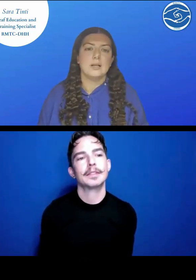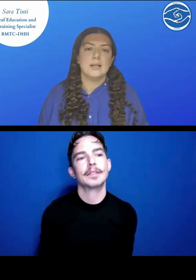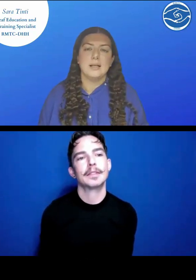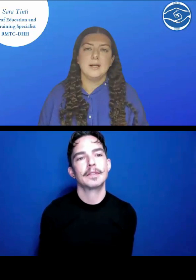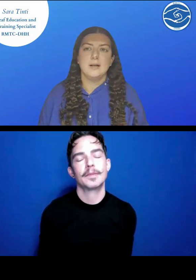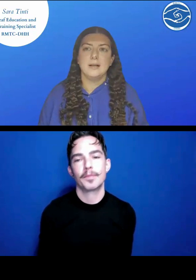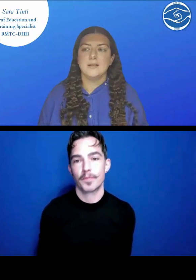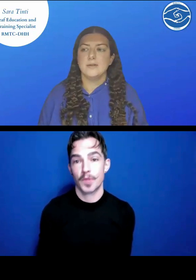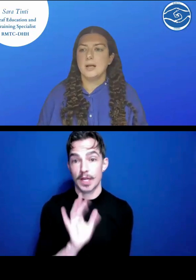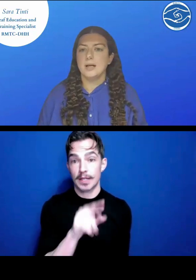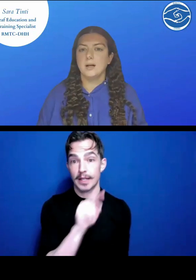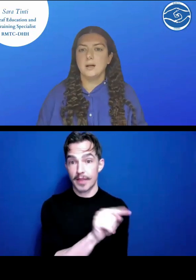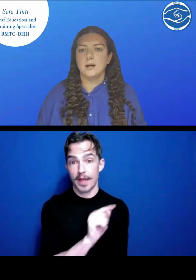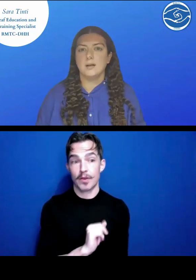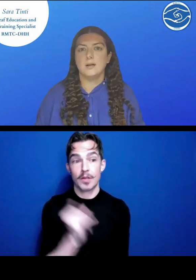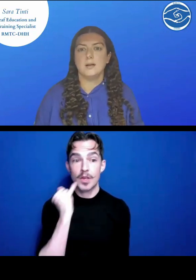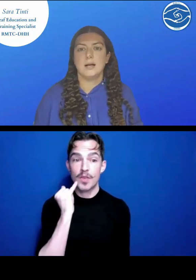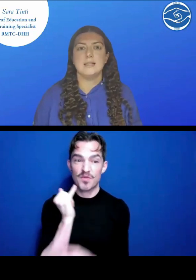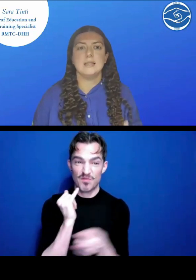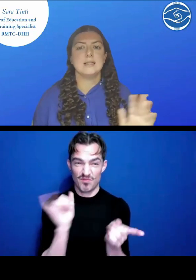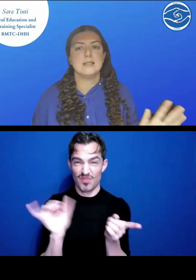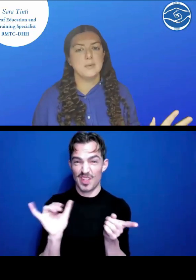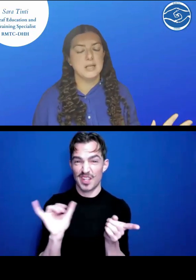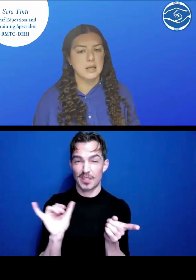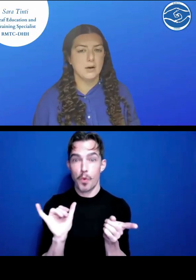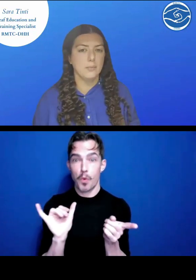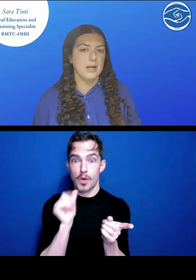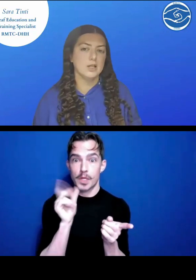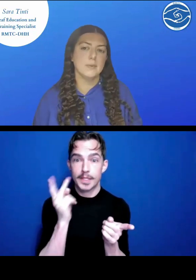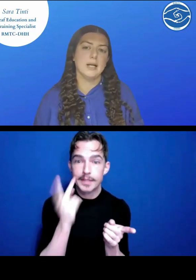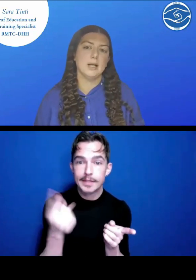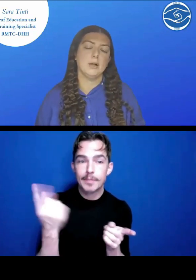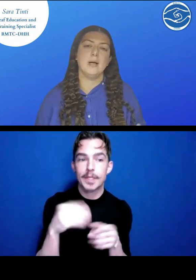We'll click here because if you're like, oh, I didn't see something in the homepage banner